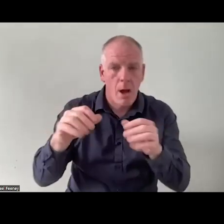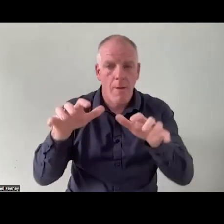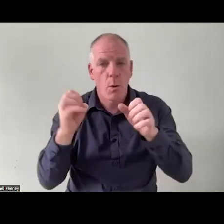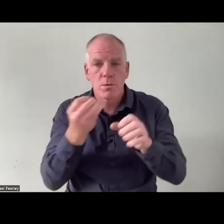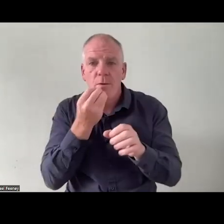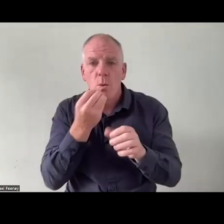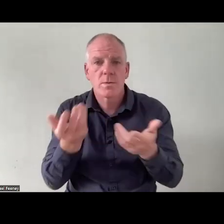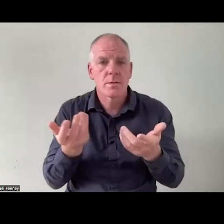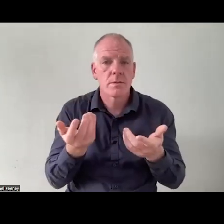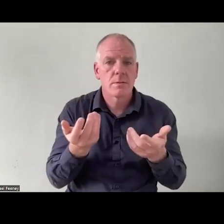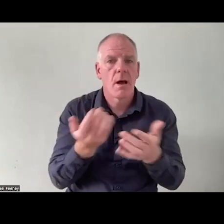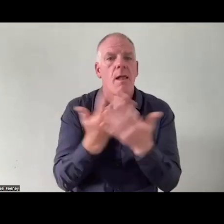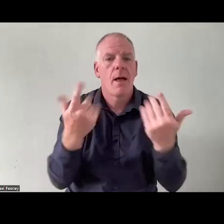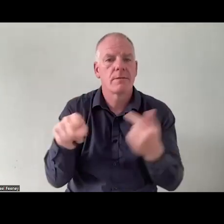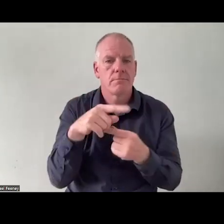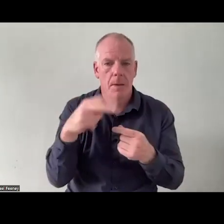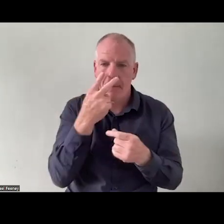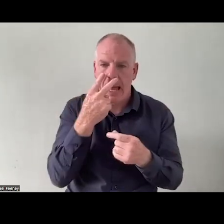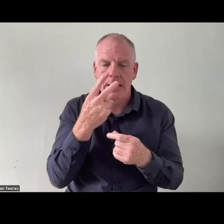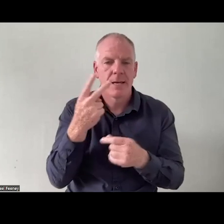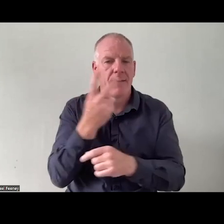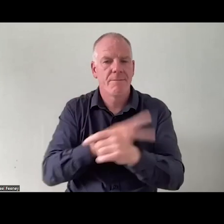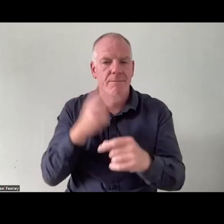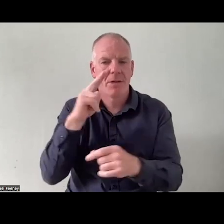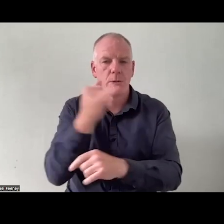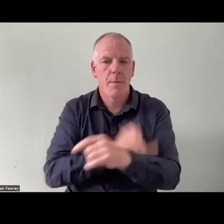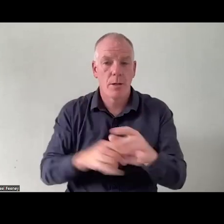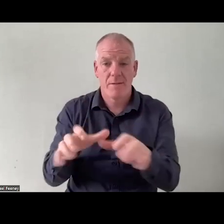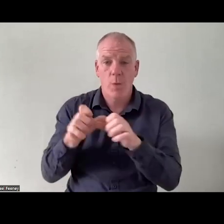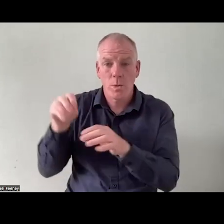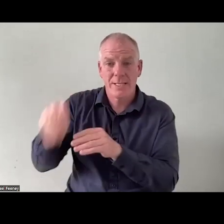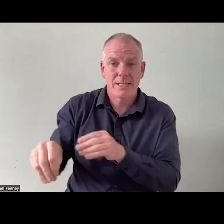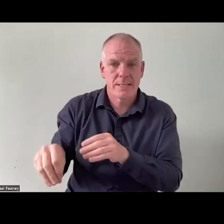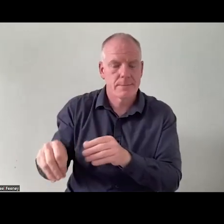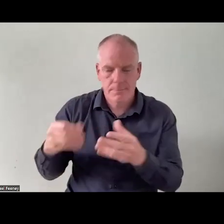As many people who are blind or visually impaired know, when you freeze something, it tends to lose its smell.